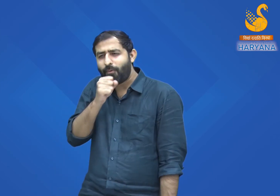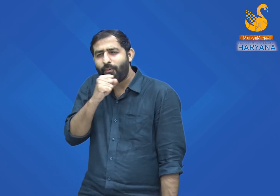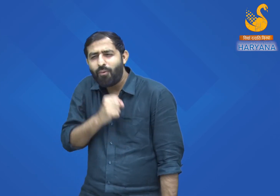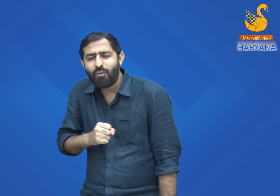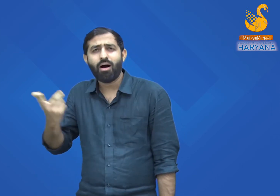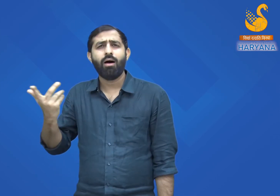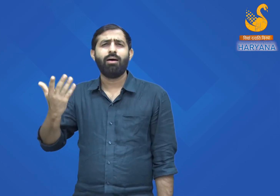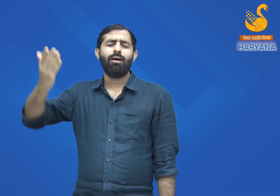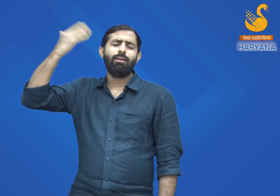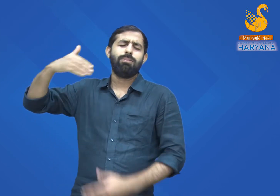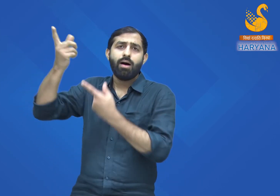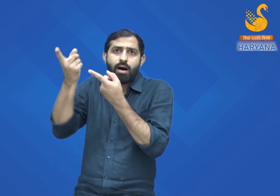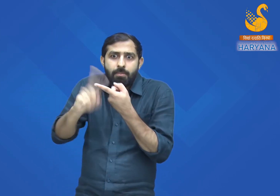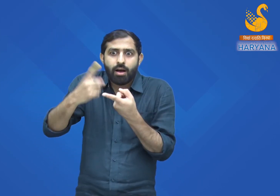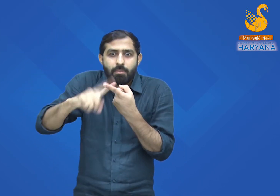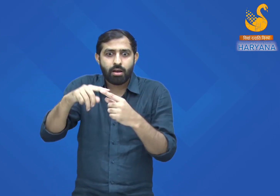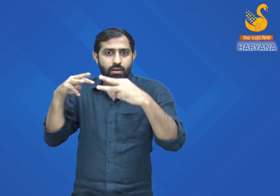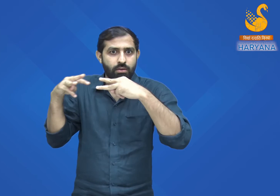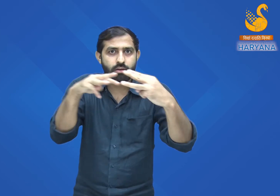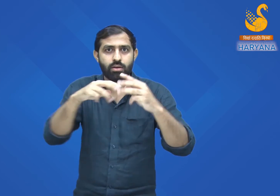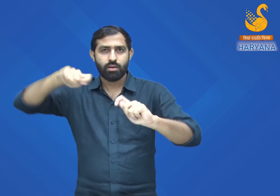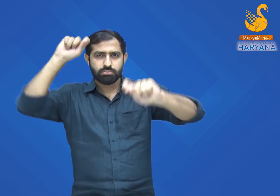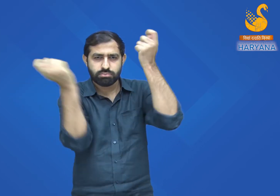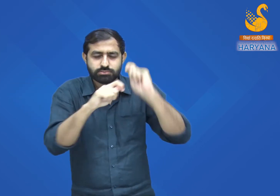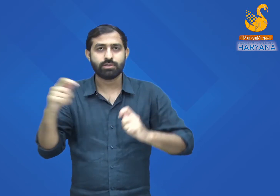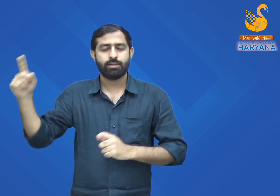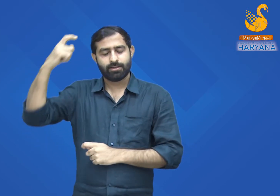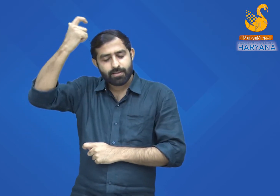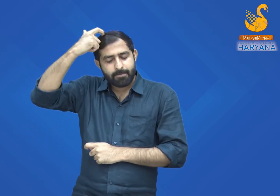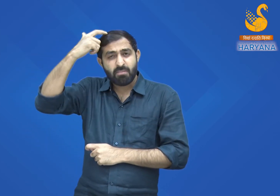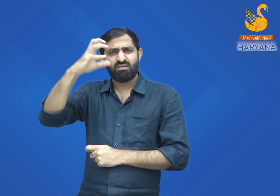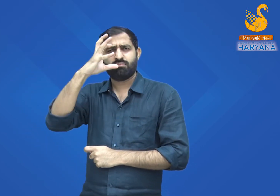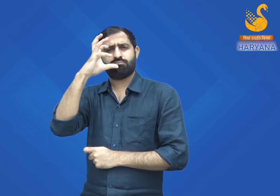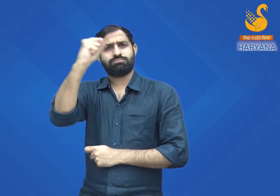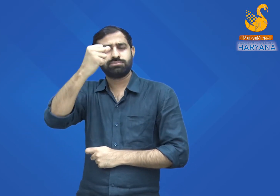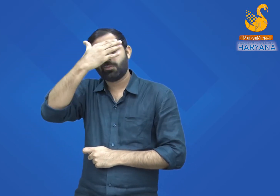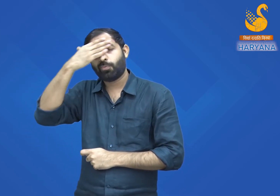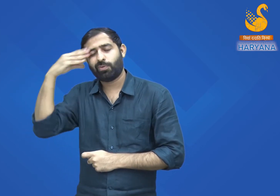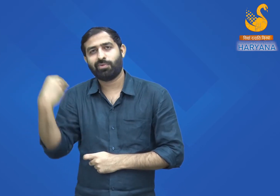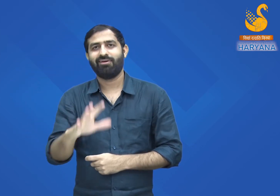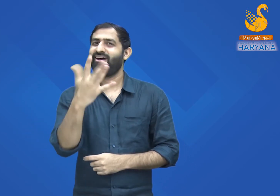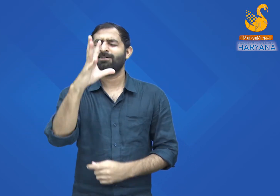The elders of the family, people who have experienced that in their lifetime, they will share those stories of that